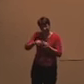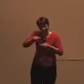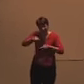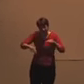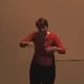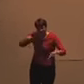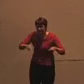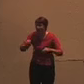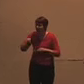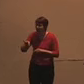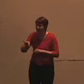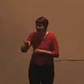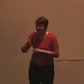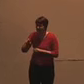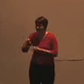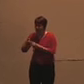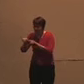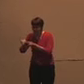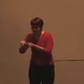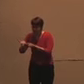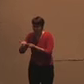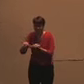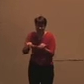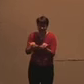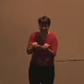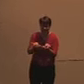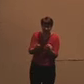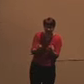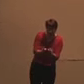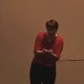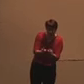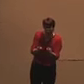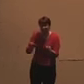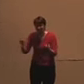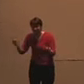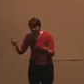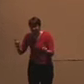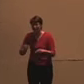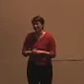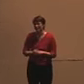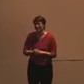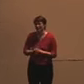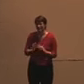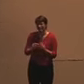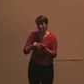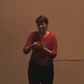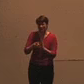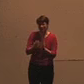small scales, big scales, or the meanings of the bookshelves or the meaning of the signs.